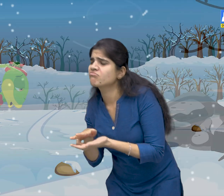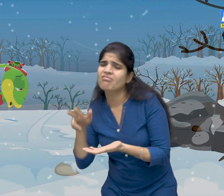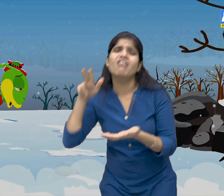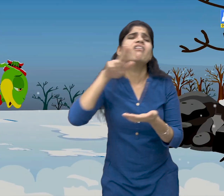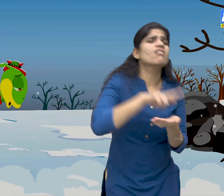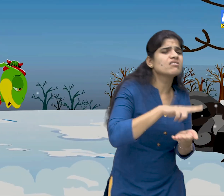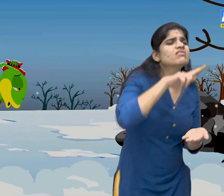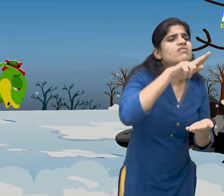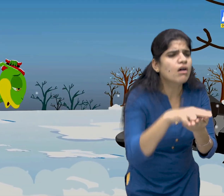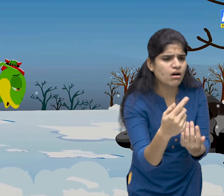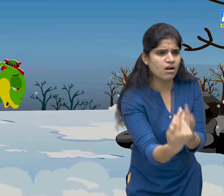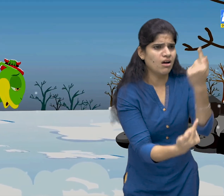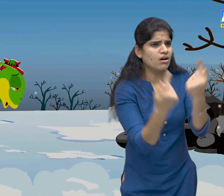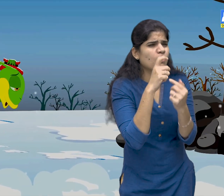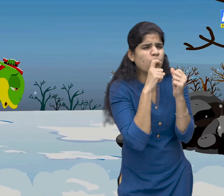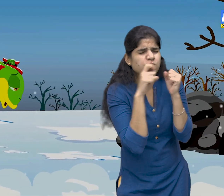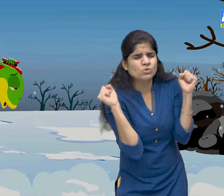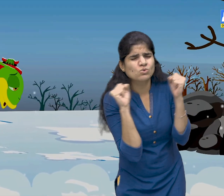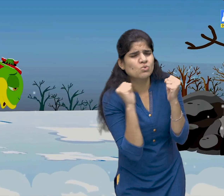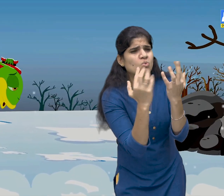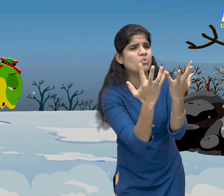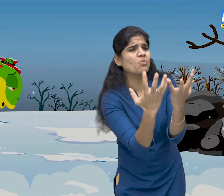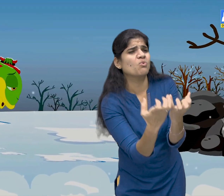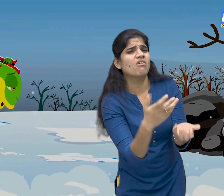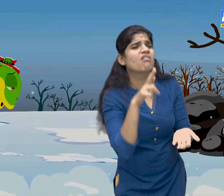Everything was embedded in snow .